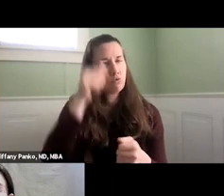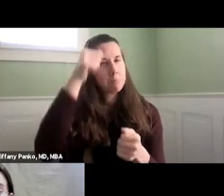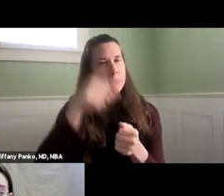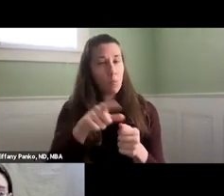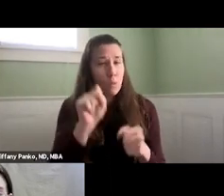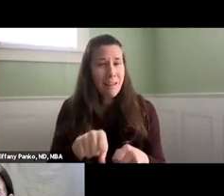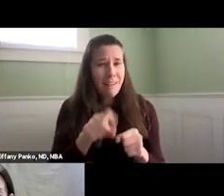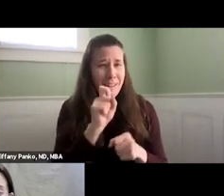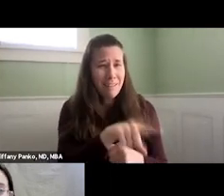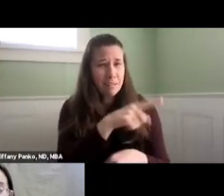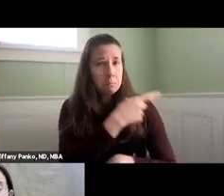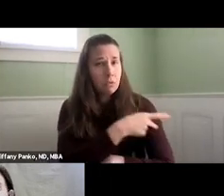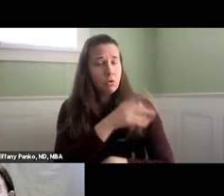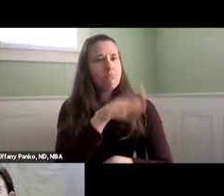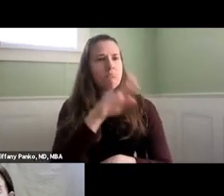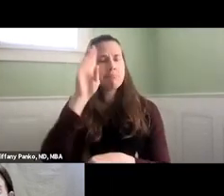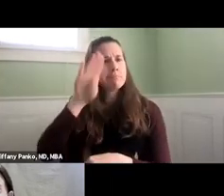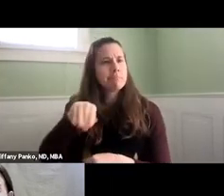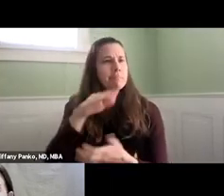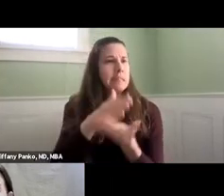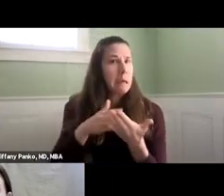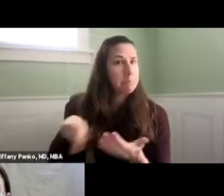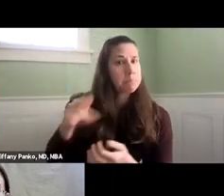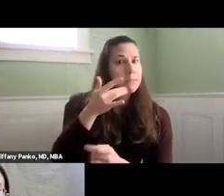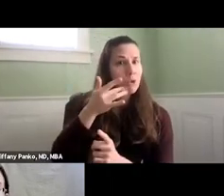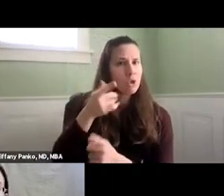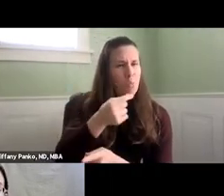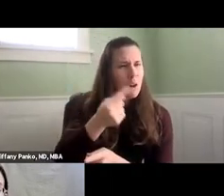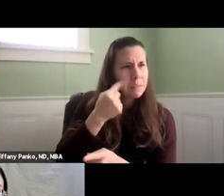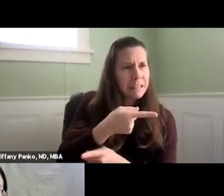a great start in terms of learning and training for patients and providers but providers should